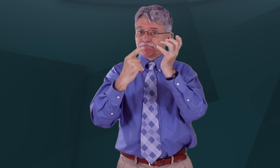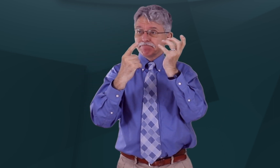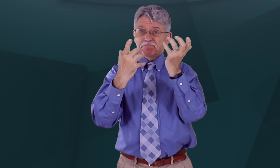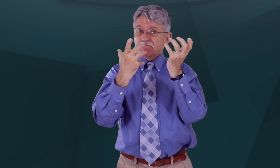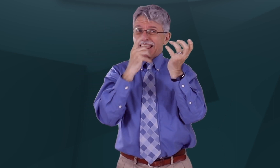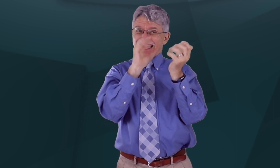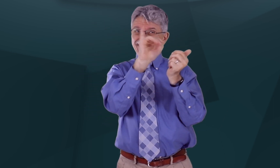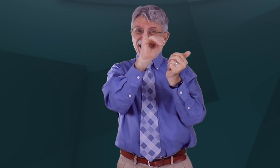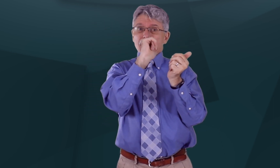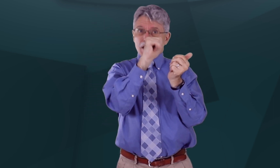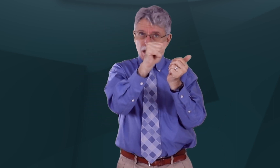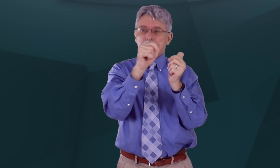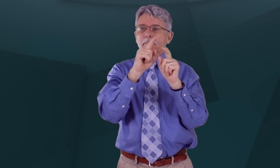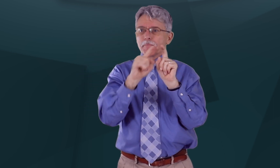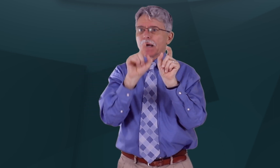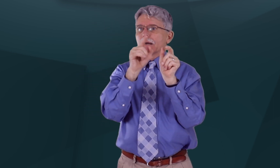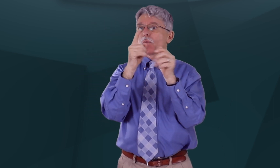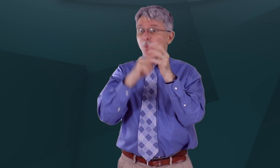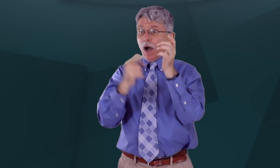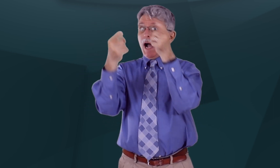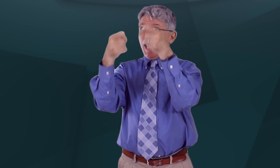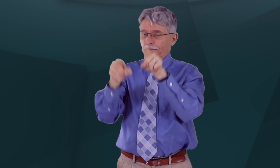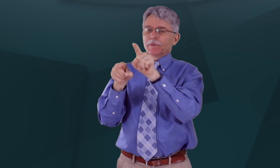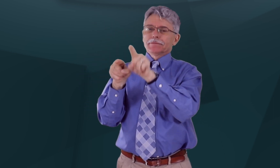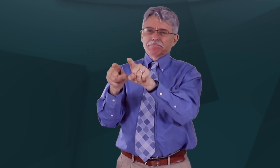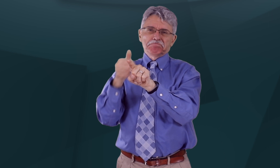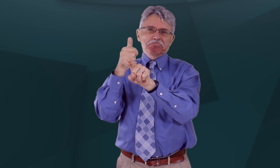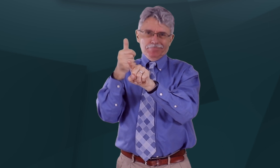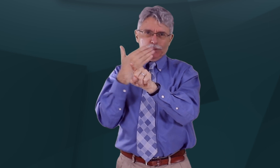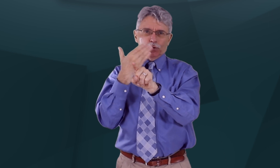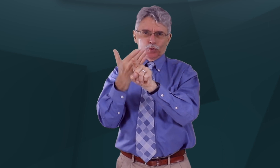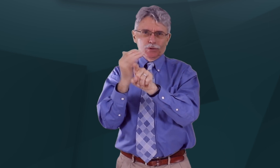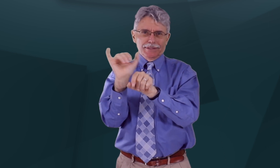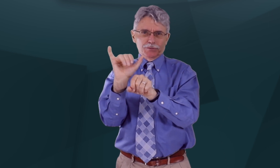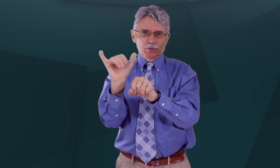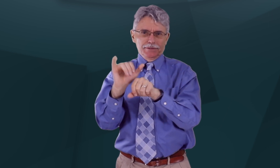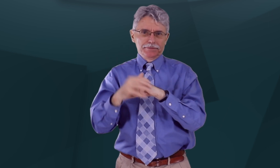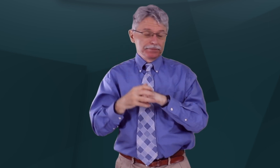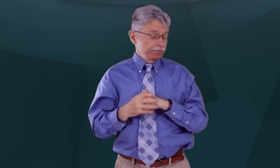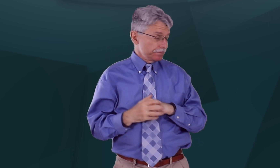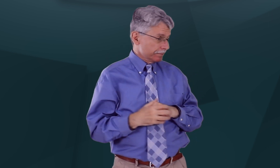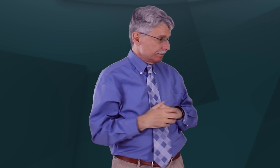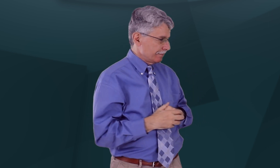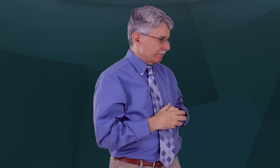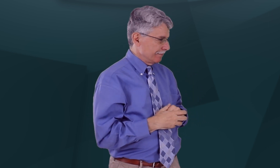and that sometimes those are not what's going to happen, but that what actually happens is also good.